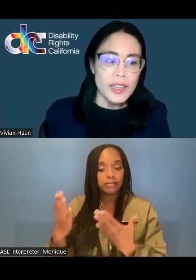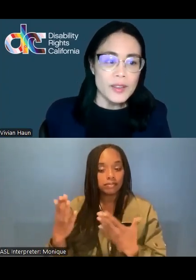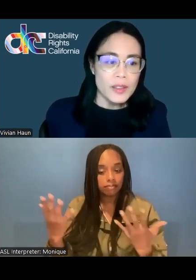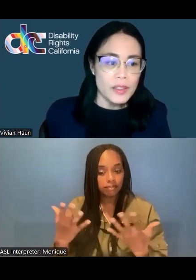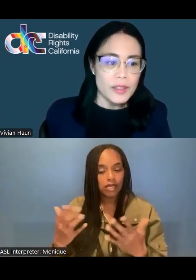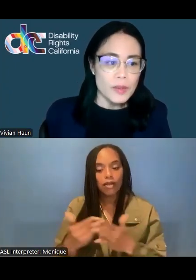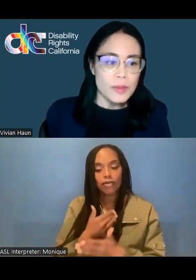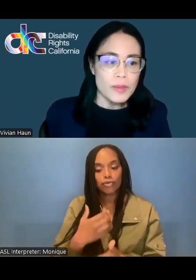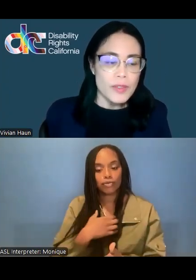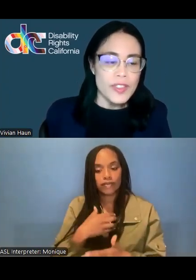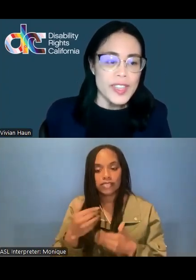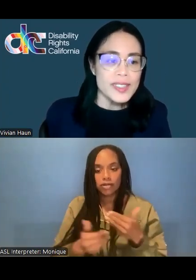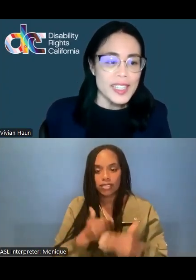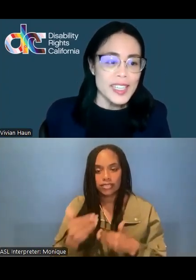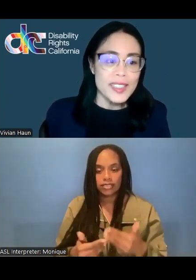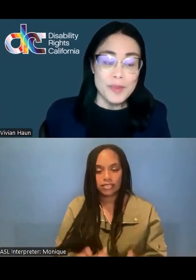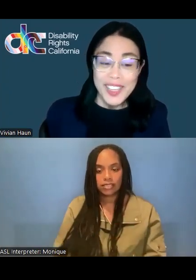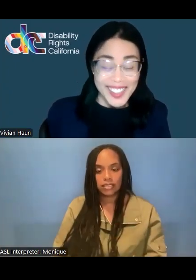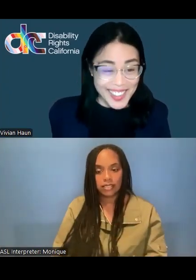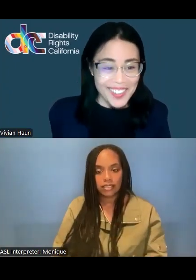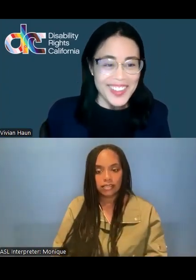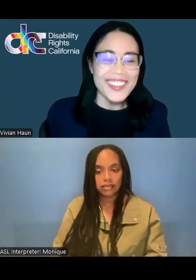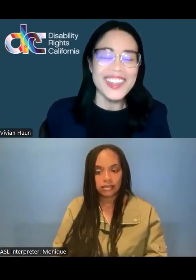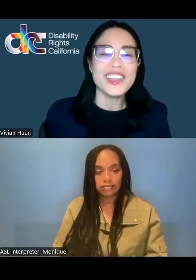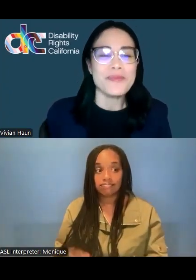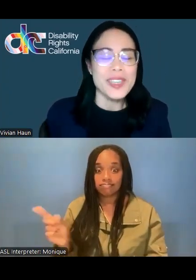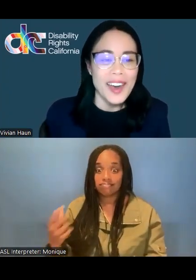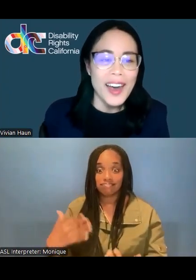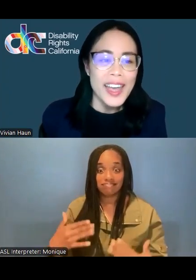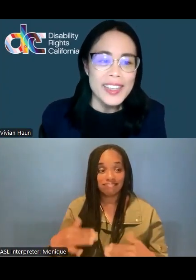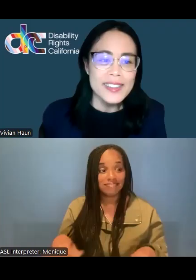Now, this is a big deal, we think, because,